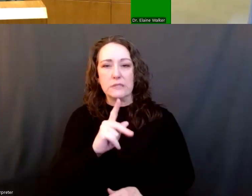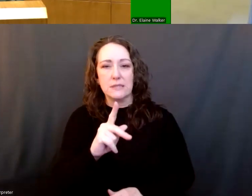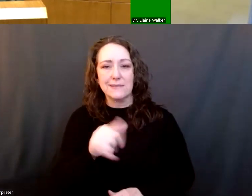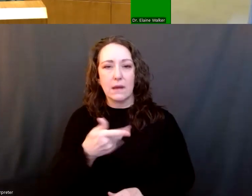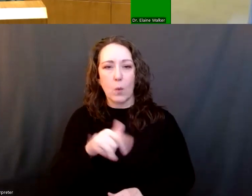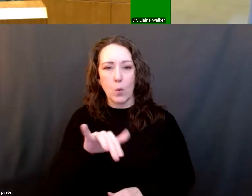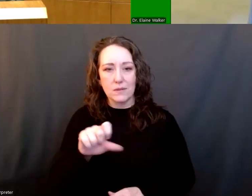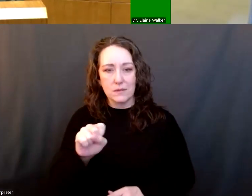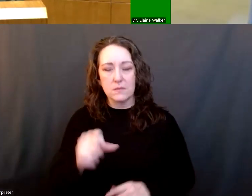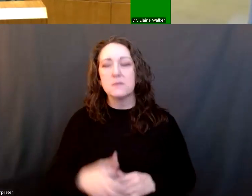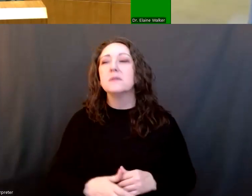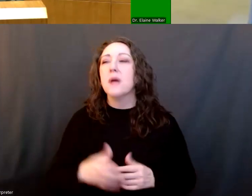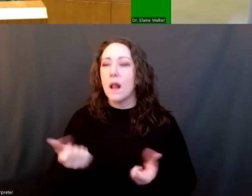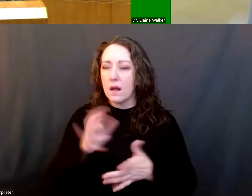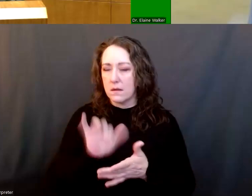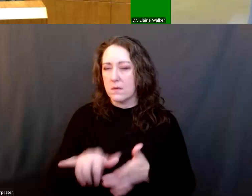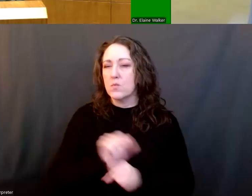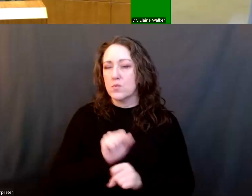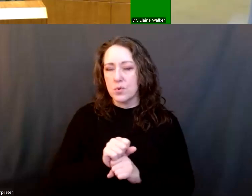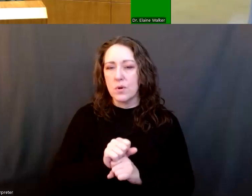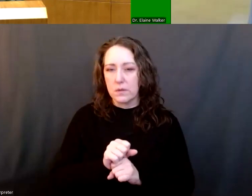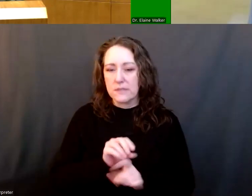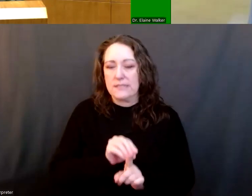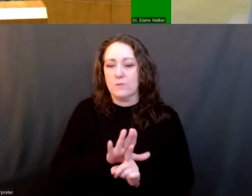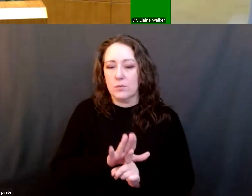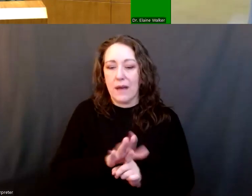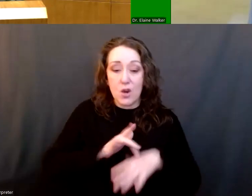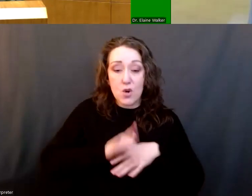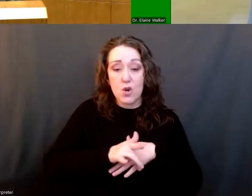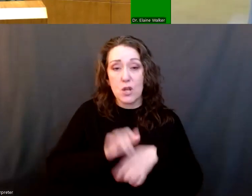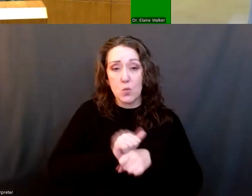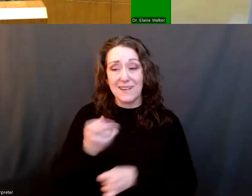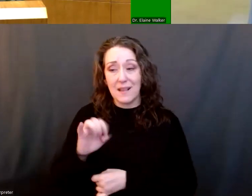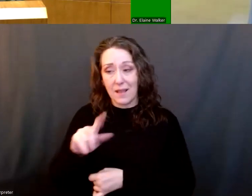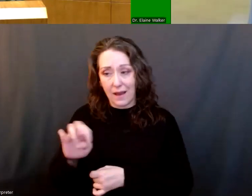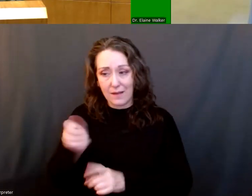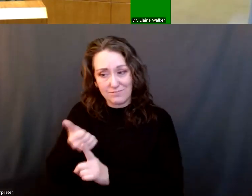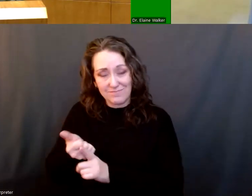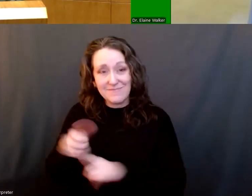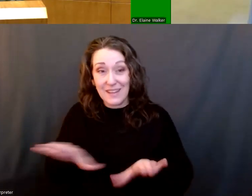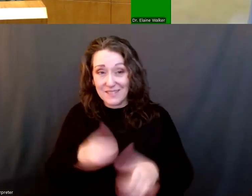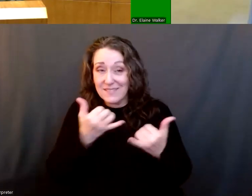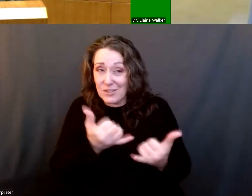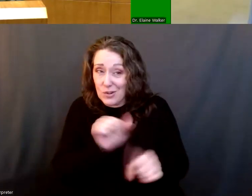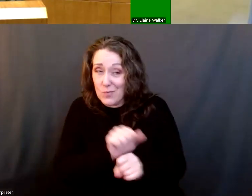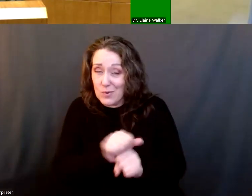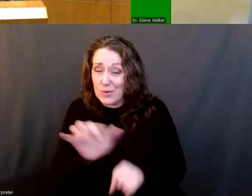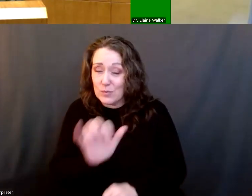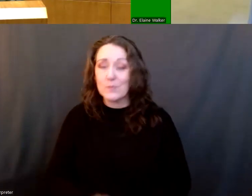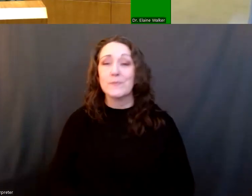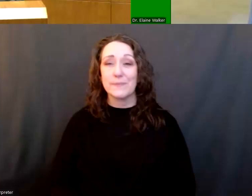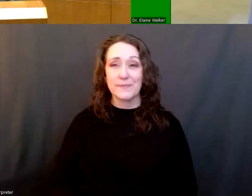of that work is uh in influenced by the earlier work that Elaine did and current work as well um